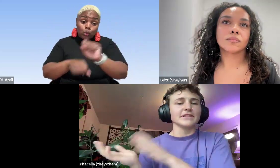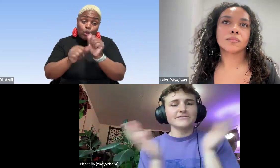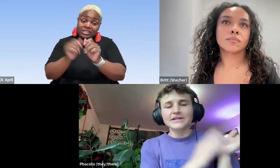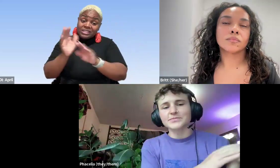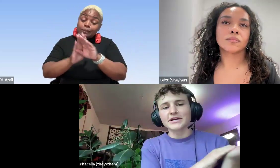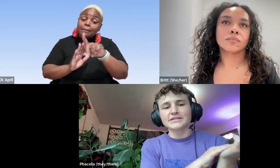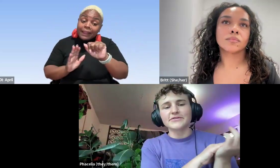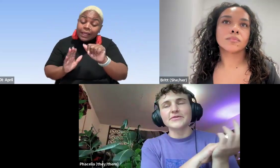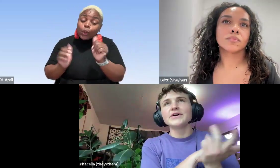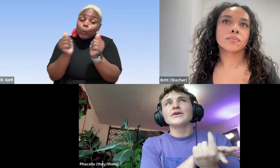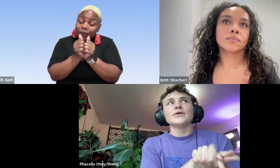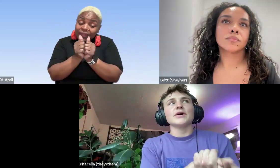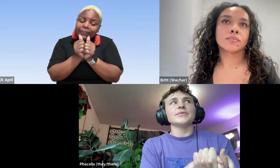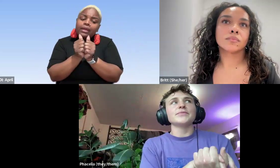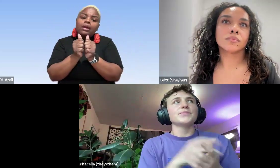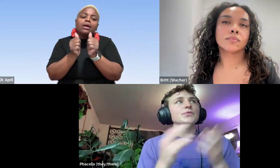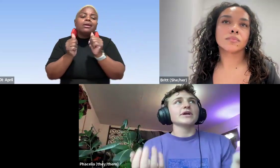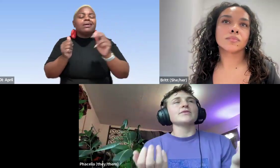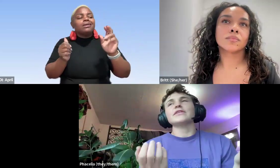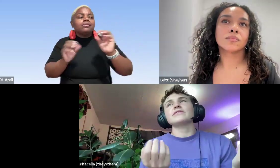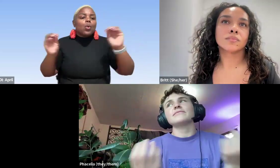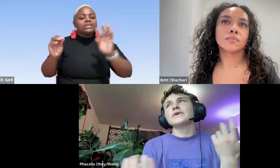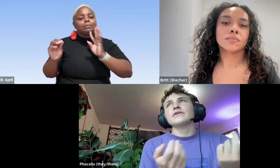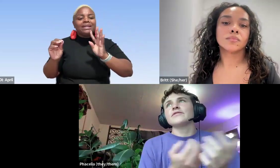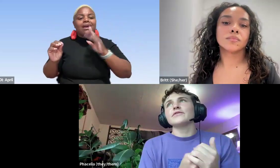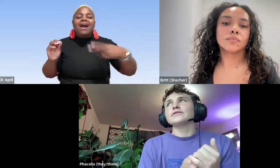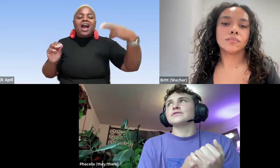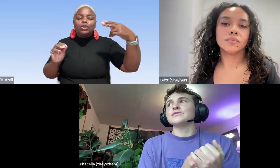a really different experience from, um, working with folks